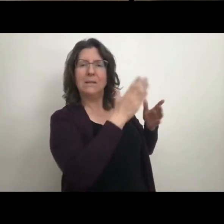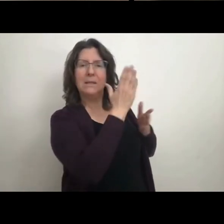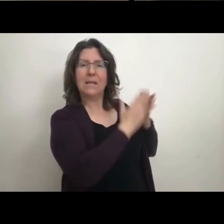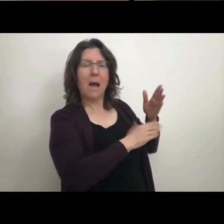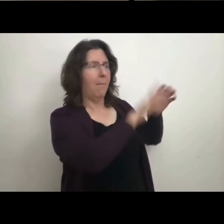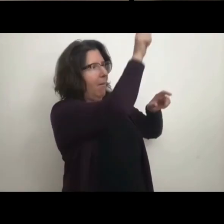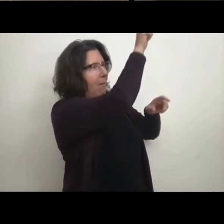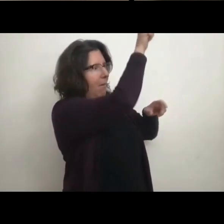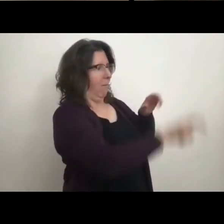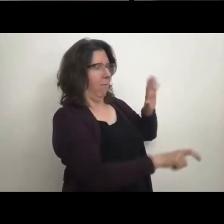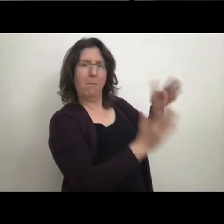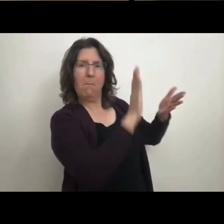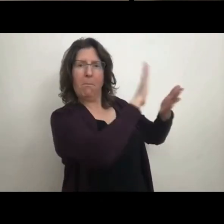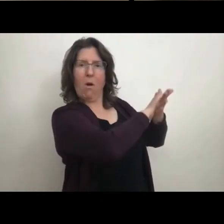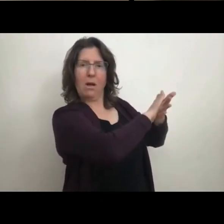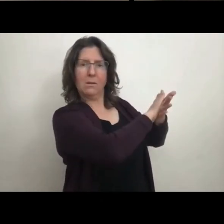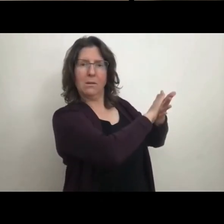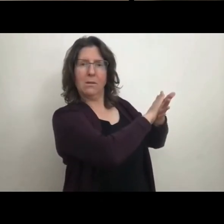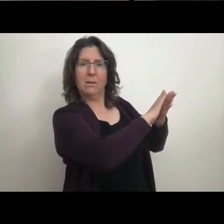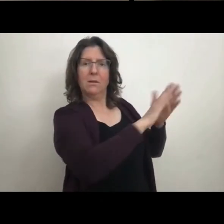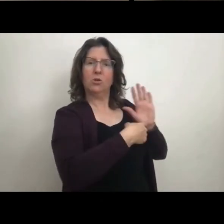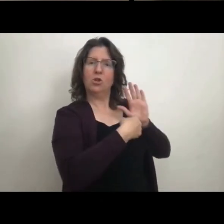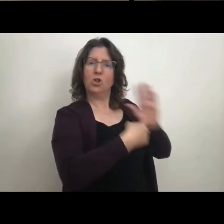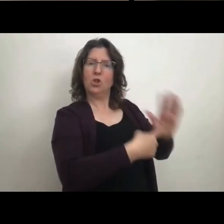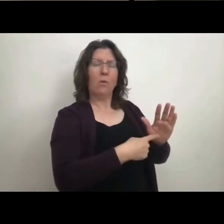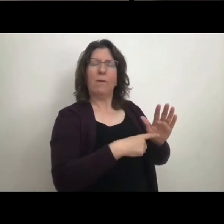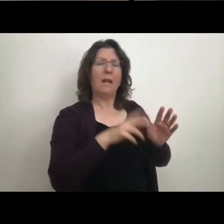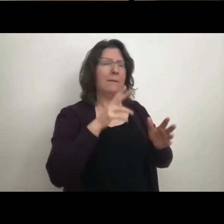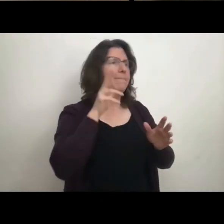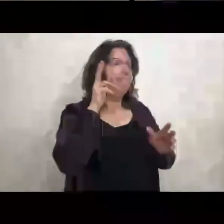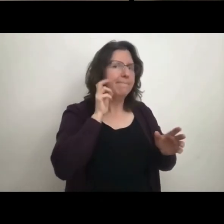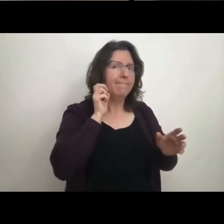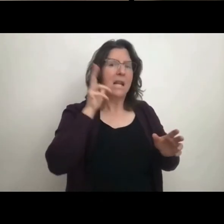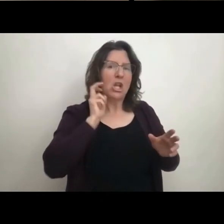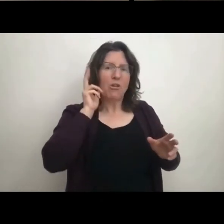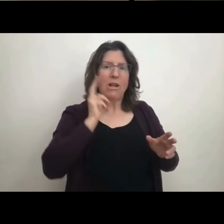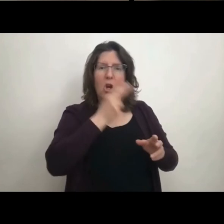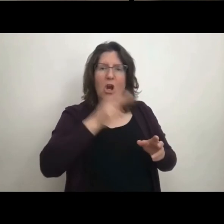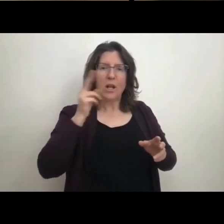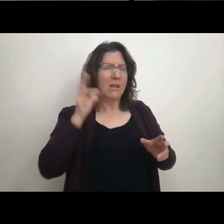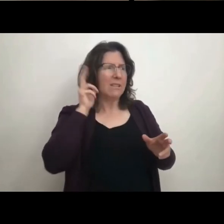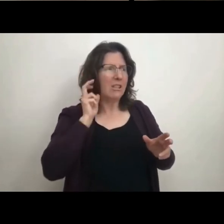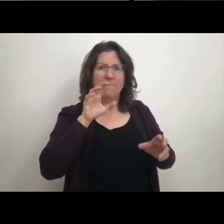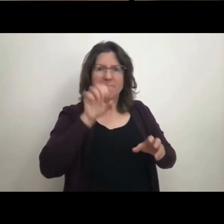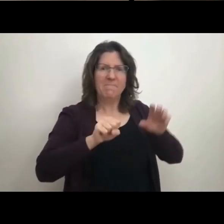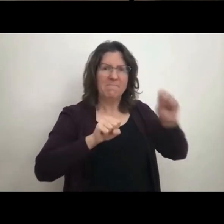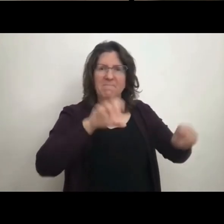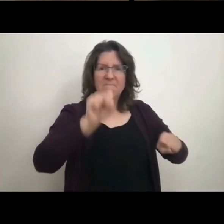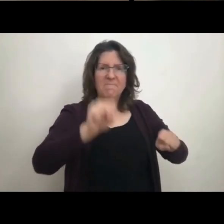Except some of the text was covered up.